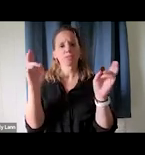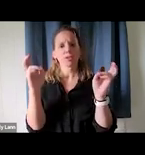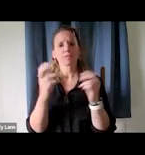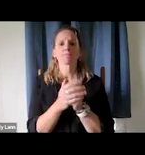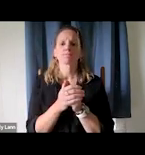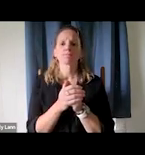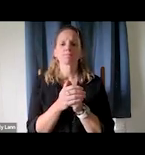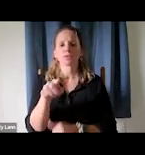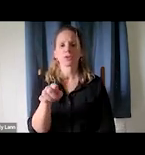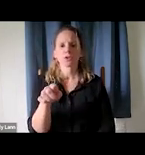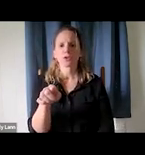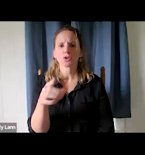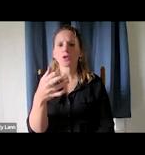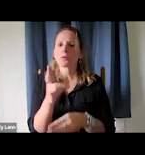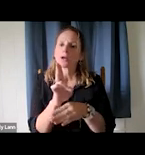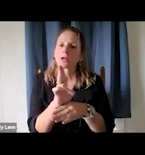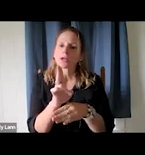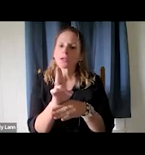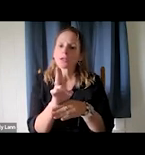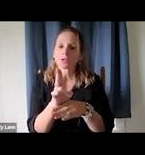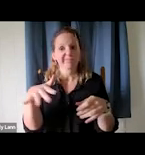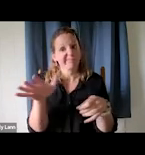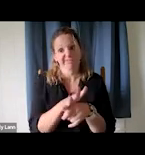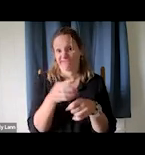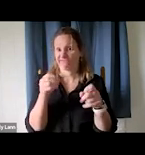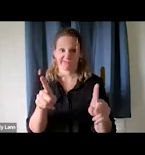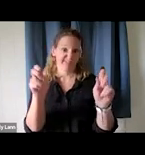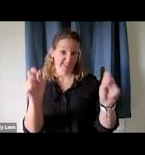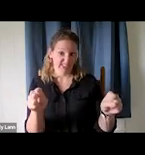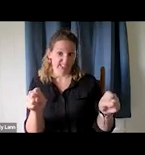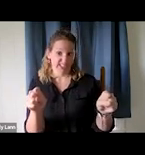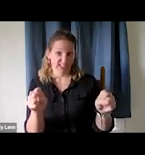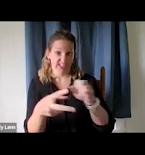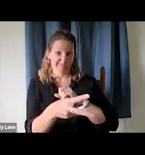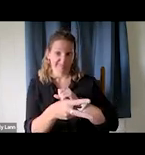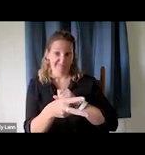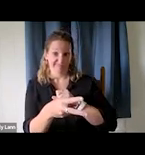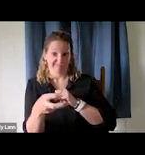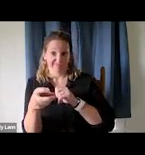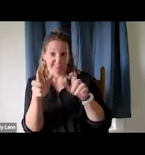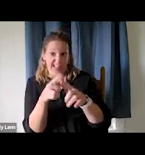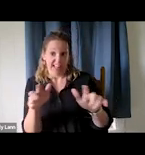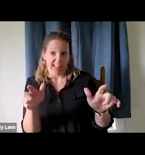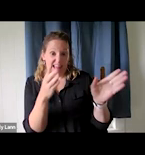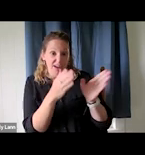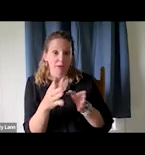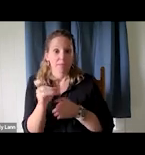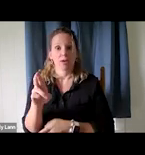that you may want to use, and I give you full permission to take these language patterns or take the idea